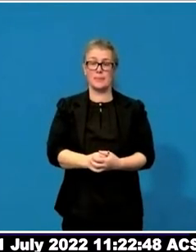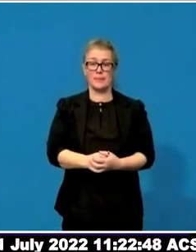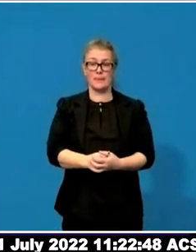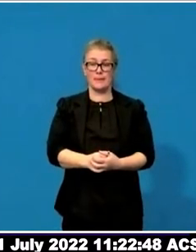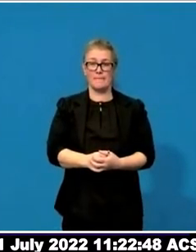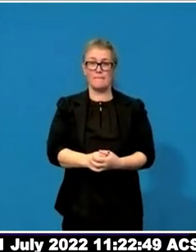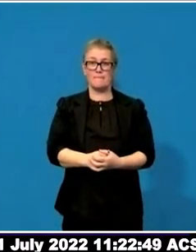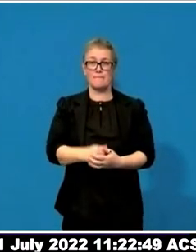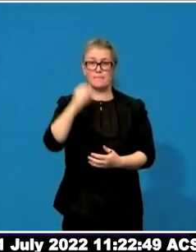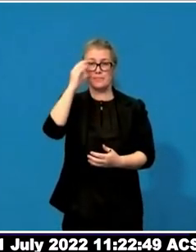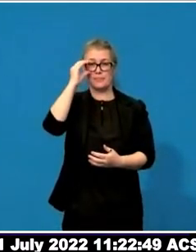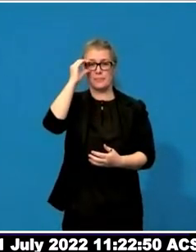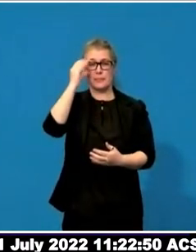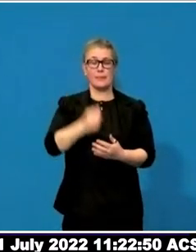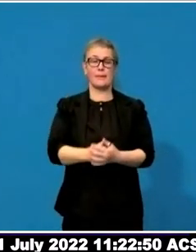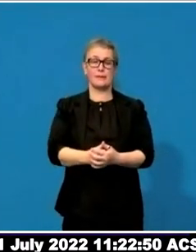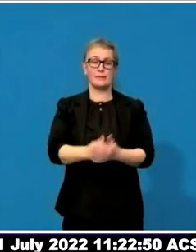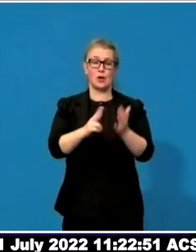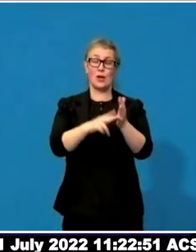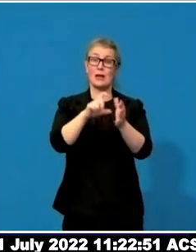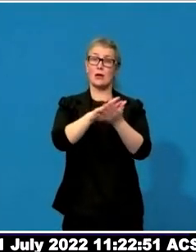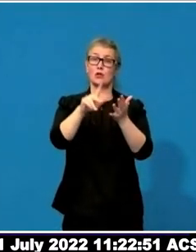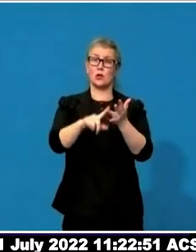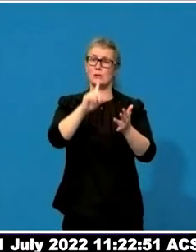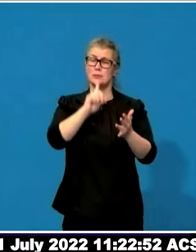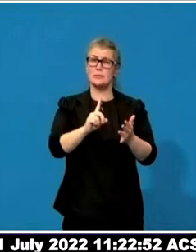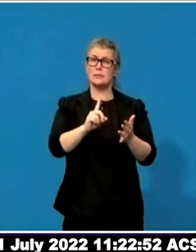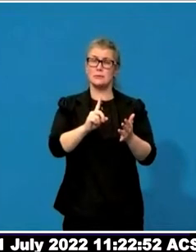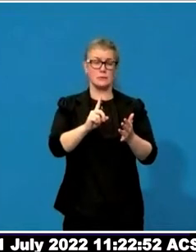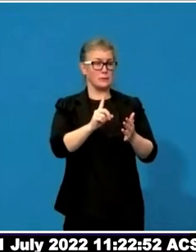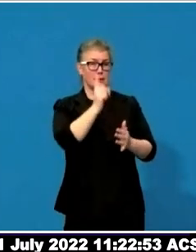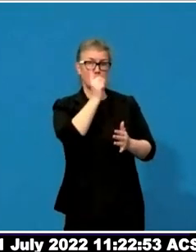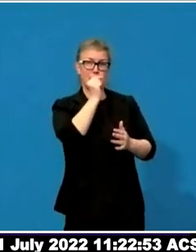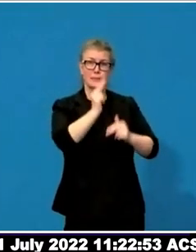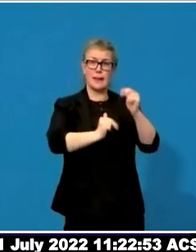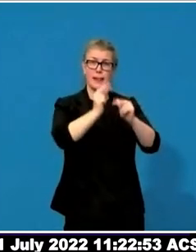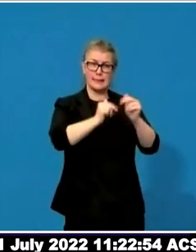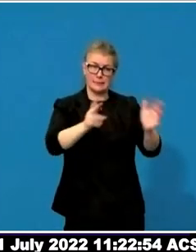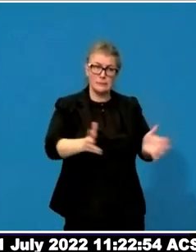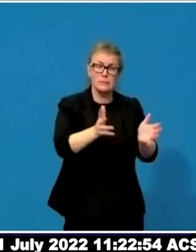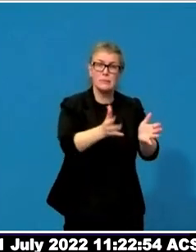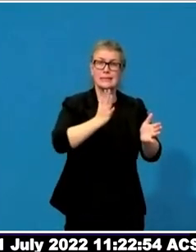In support of NACCHO's call for capacity-building of ACCHOs and ACCOs to